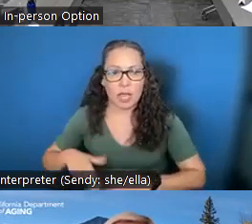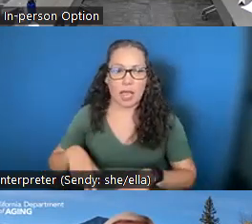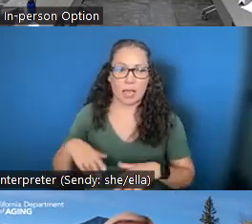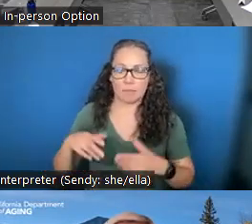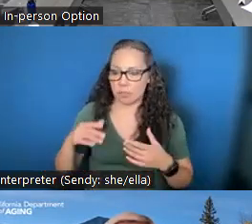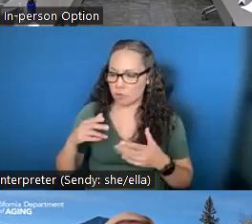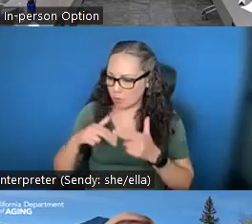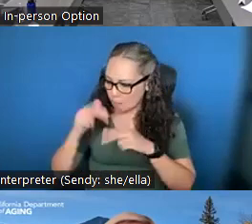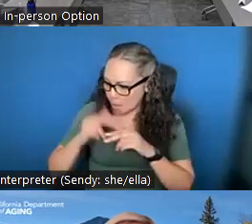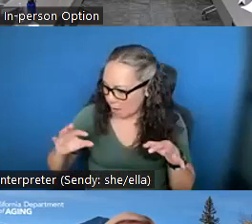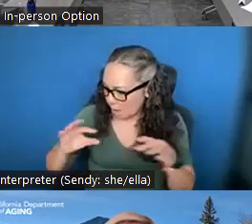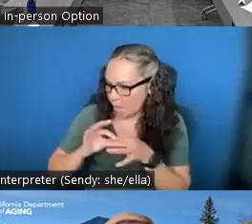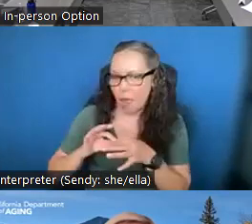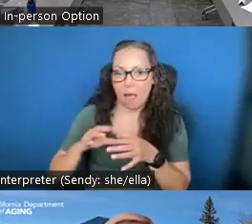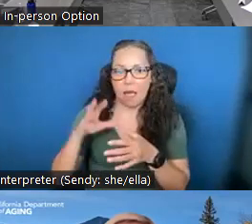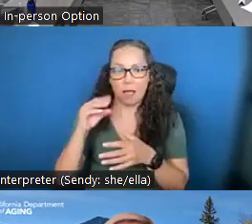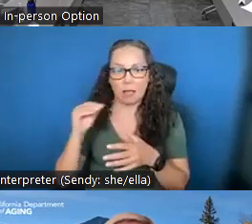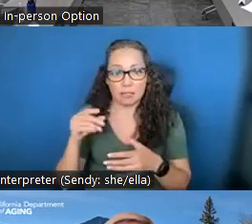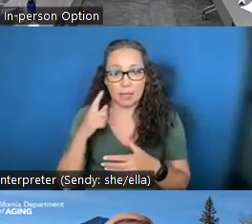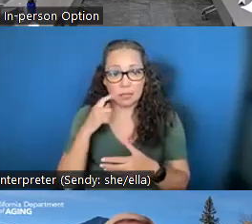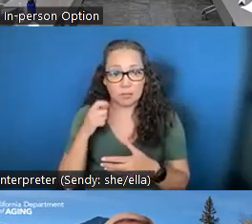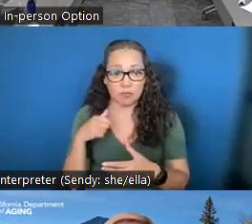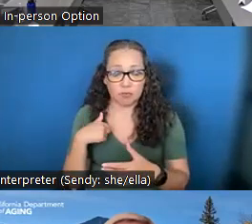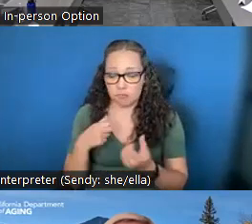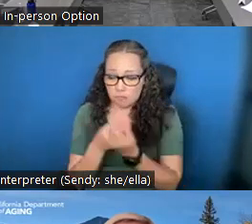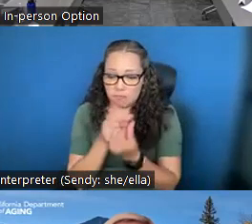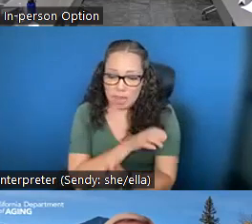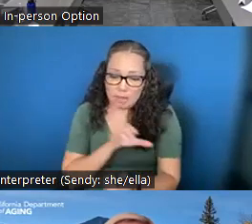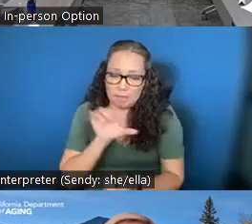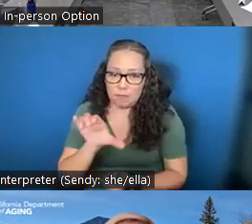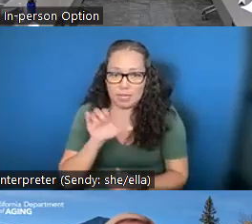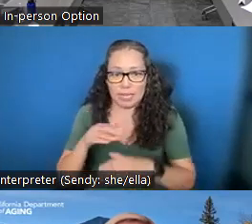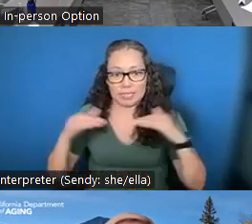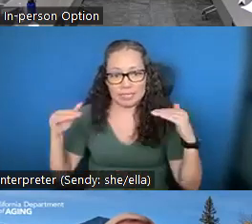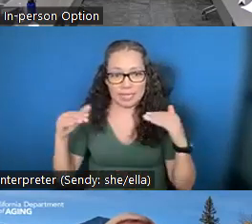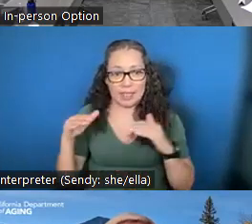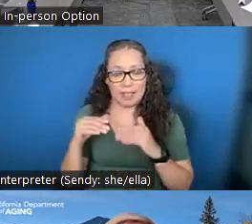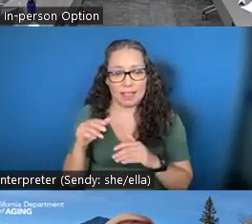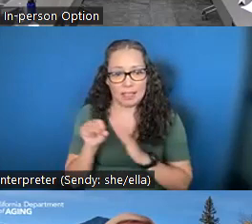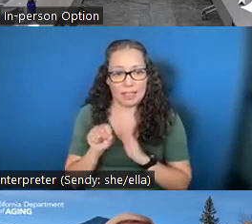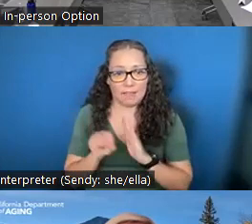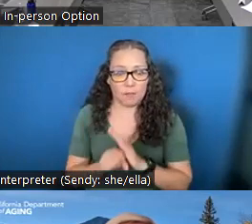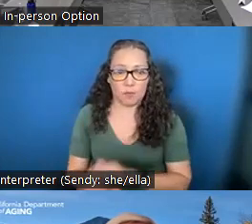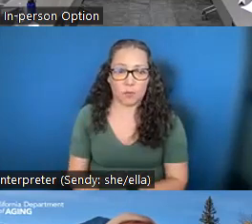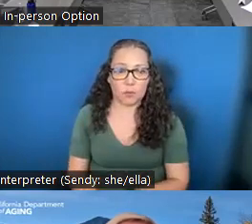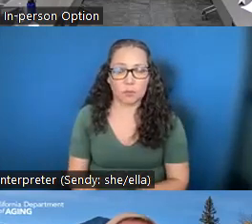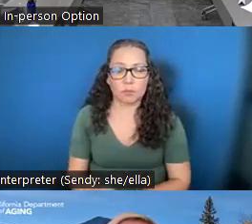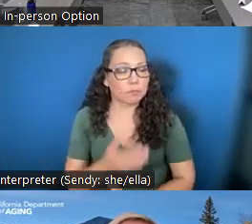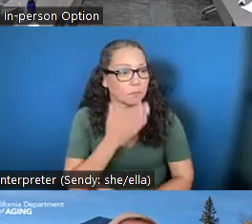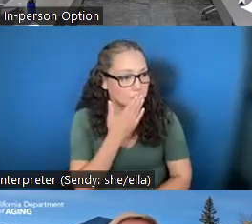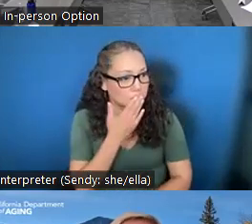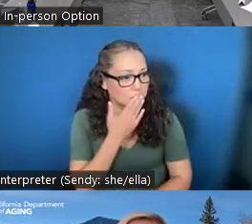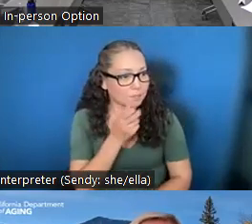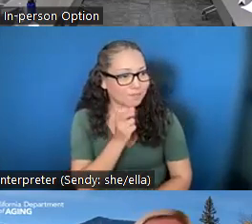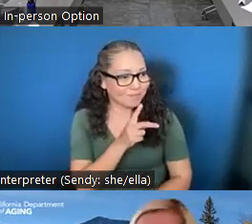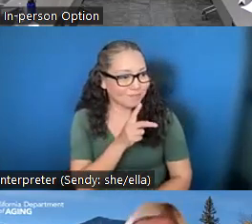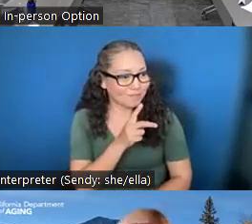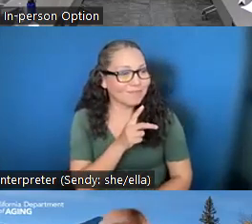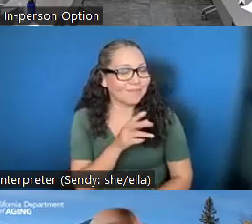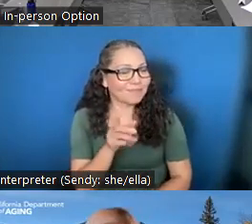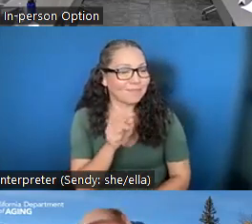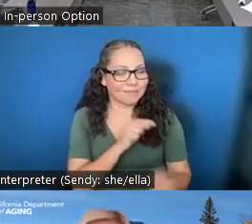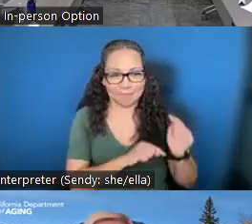and federal levels inclusive and Equitable oop go ahead it's okay so bad reading these um inclusive